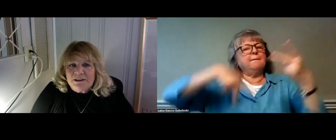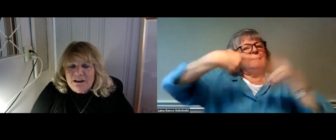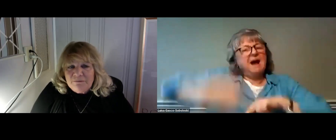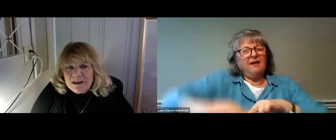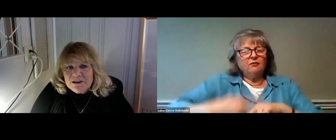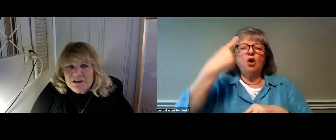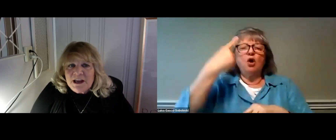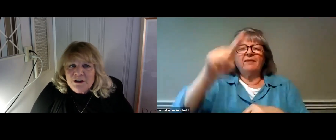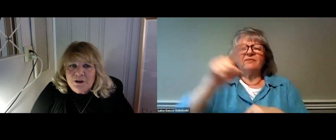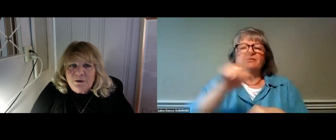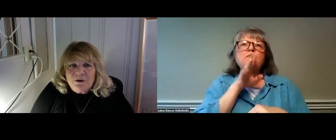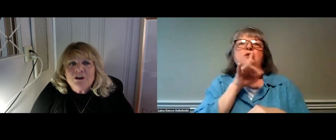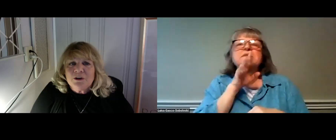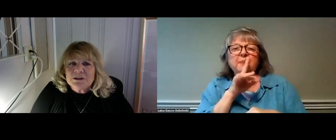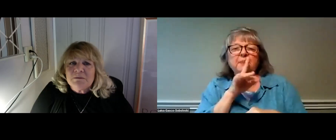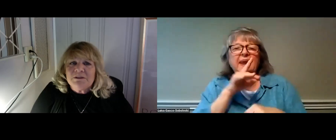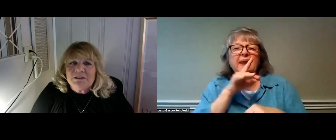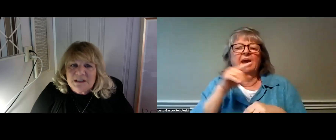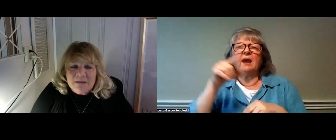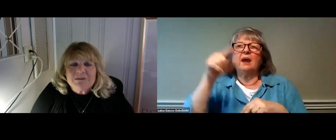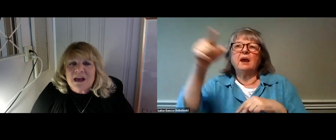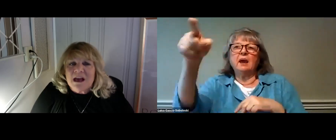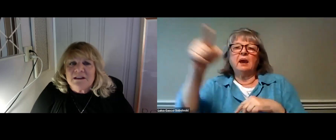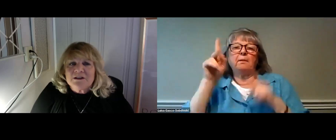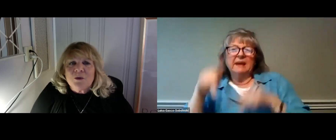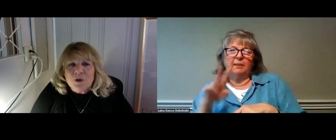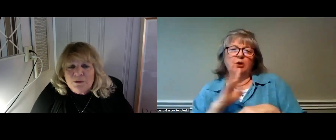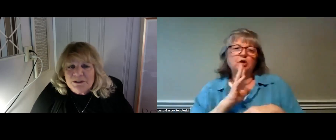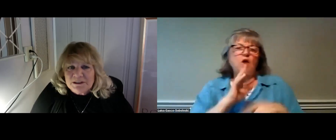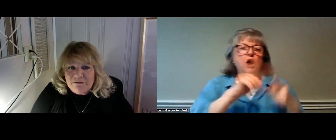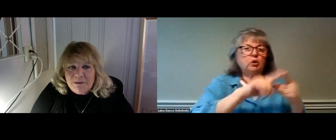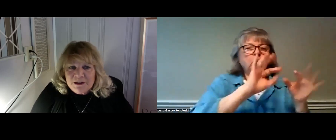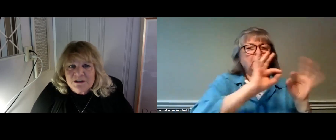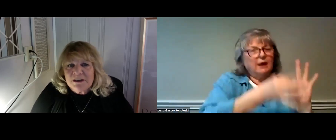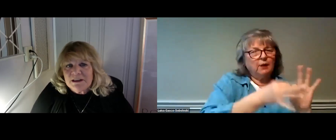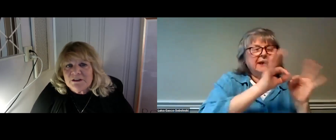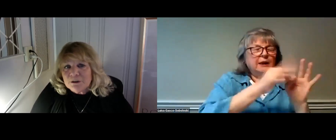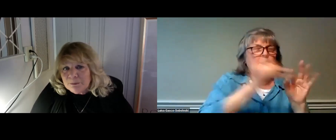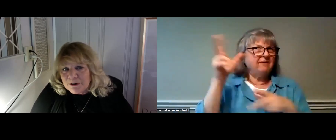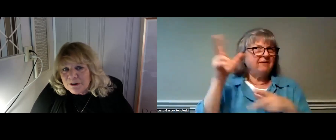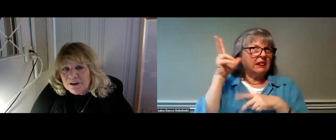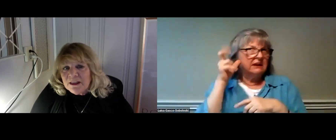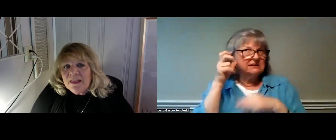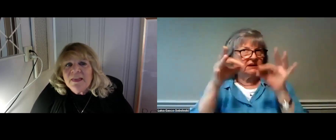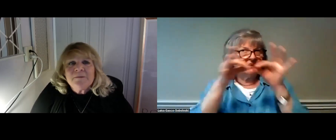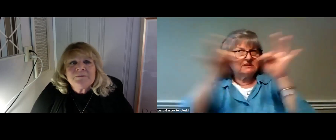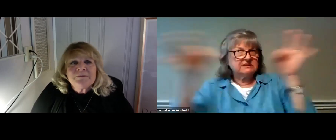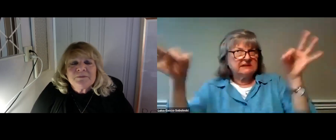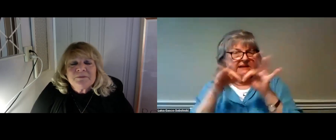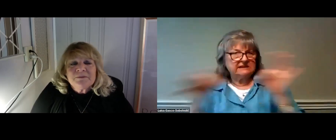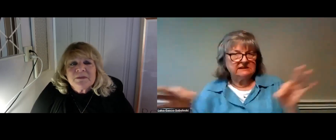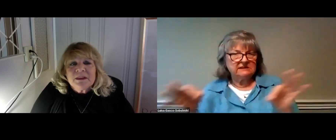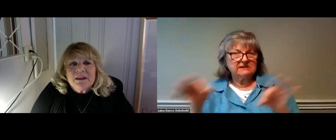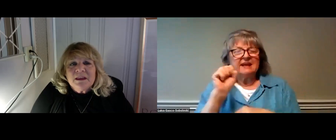deaf patient and you know some of the same signs so work with the deaf patient and the interpreter.